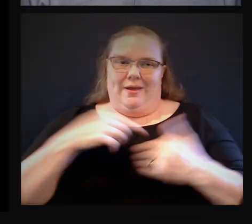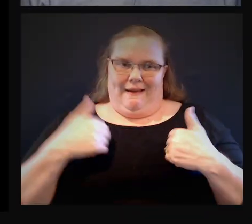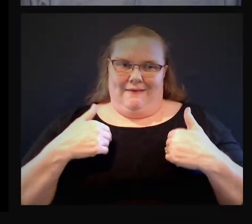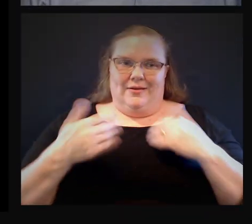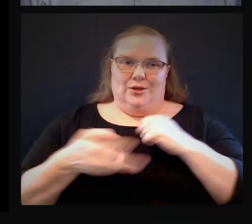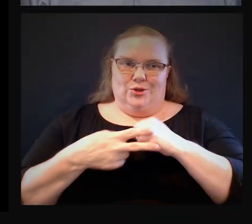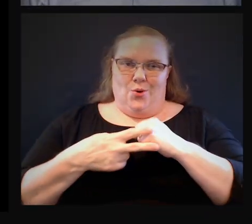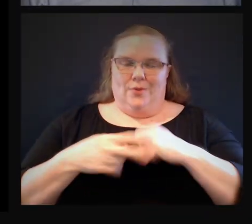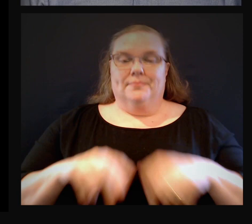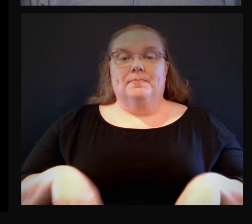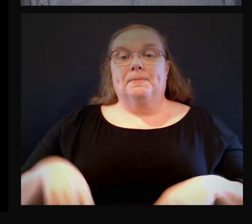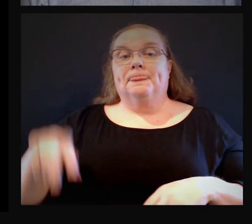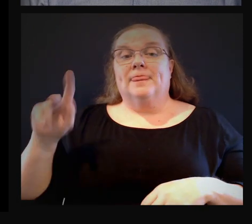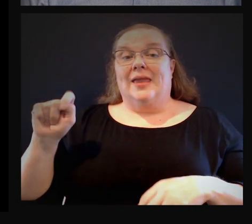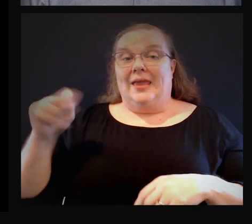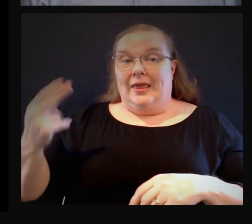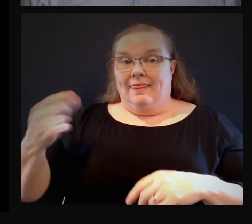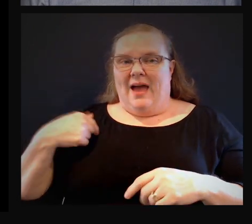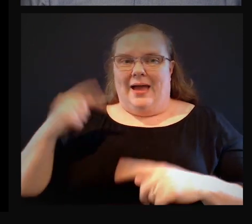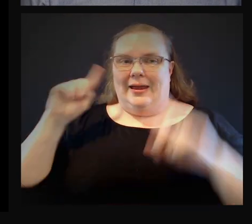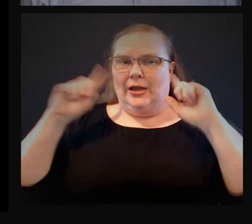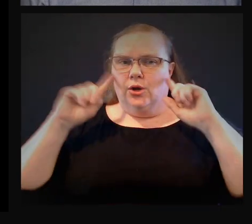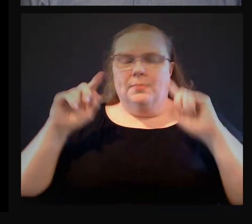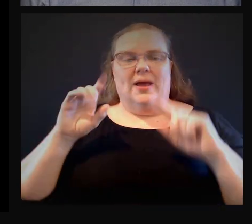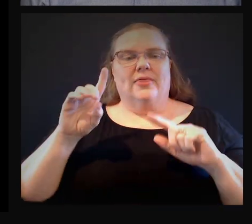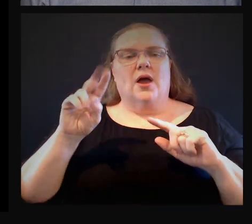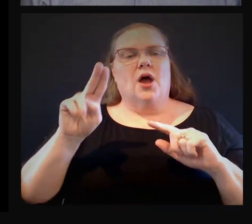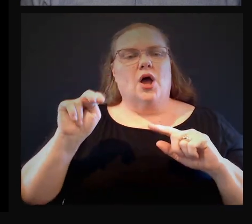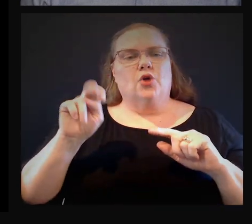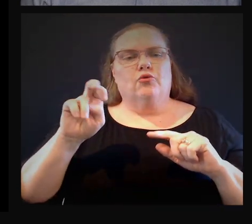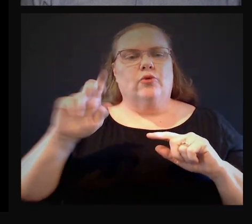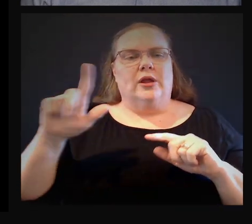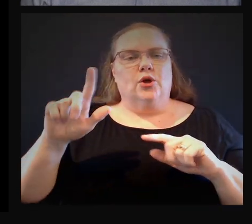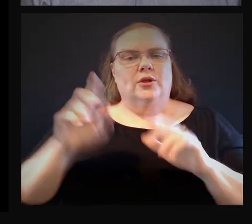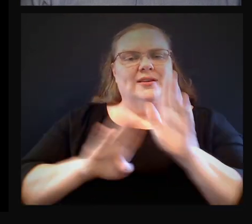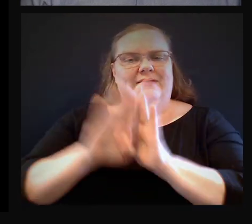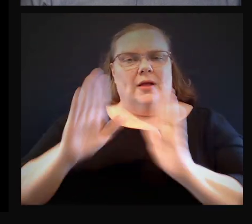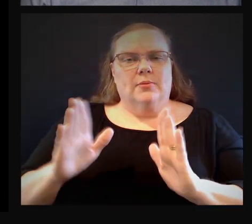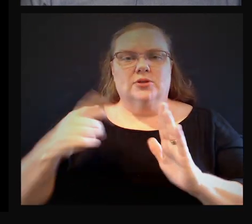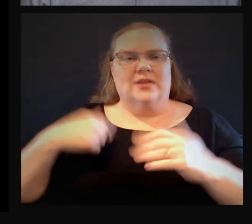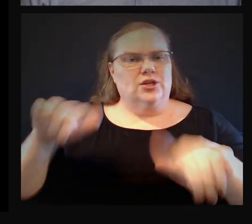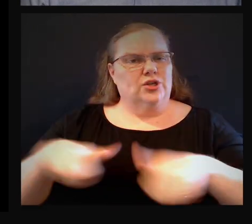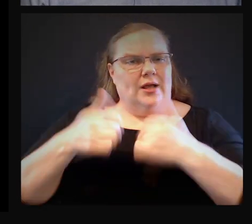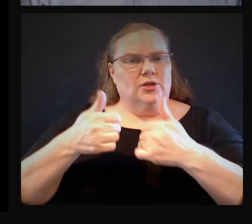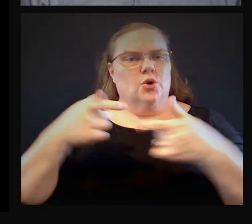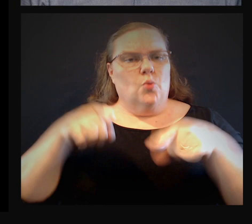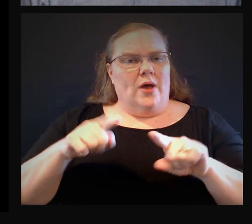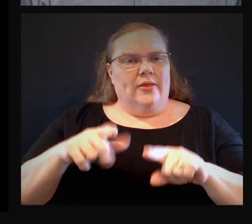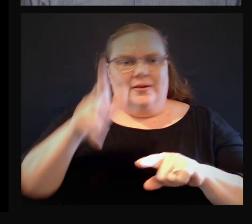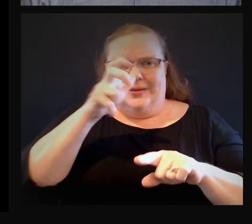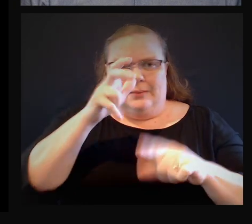Keith, I often hear from our Unreal devs about the challenges they face while debugging Unreal Engine games.